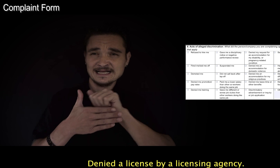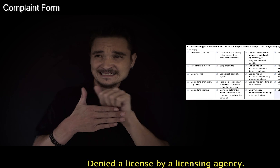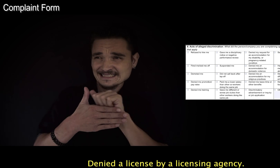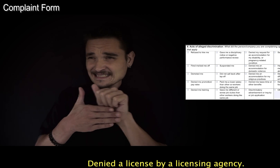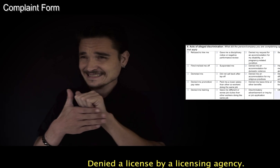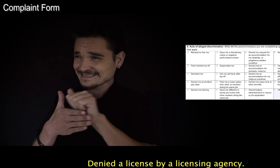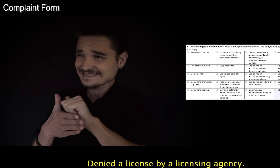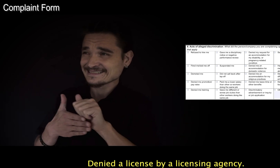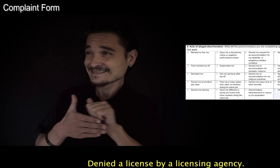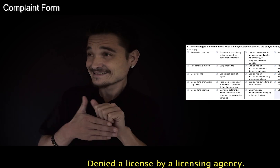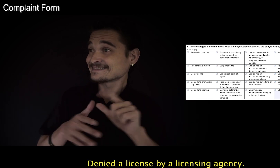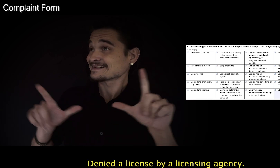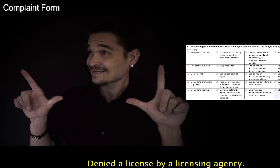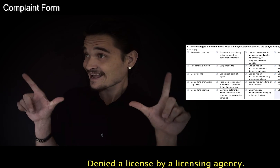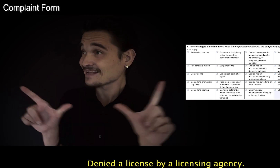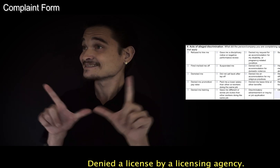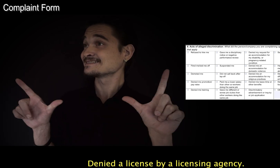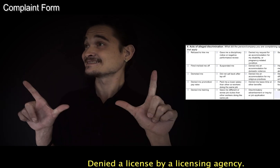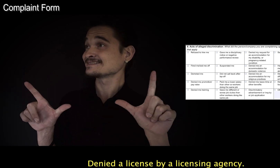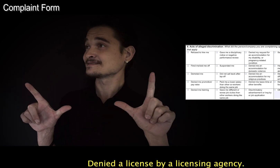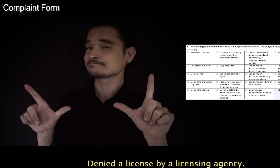Denied a license by a licensing agency.